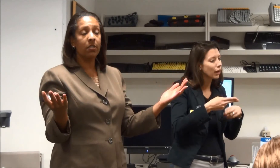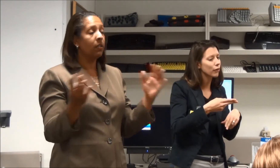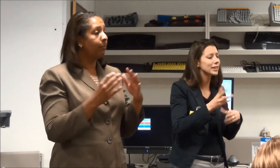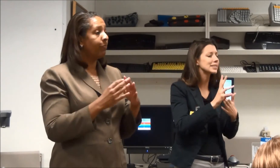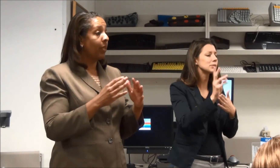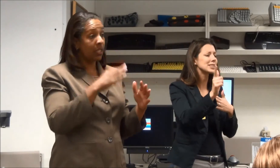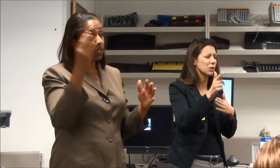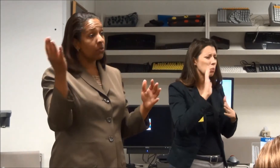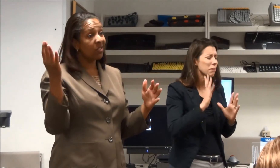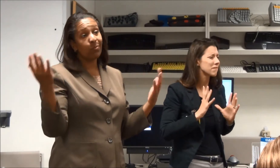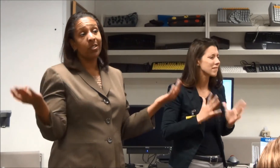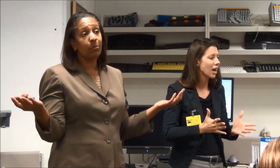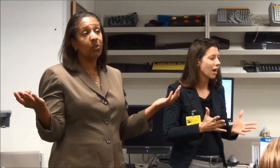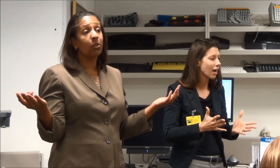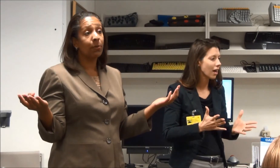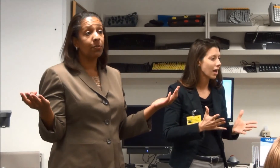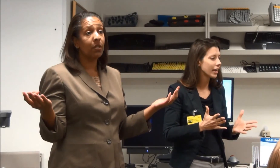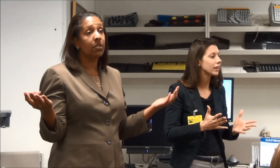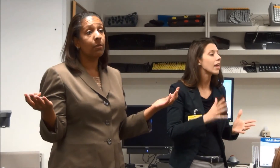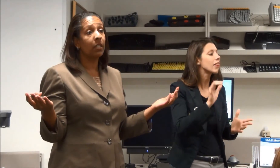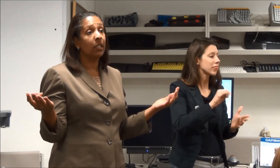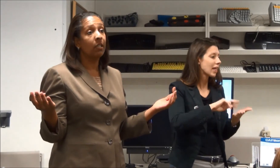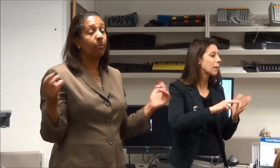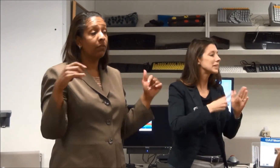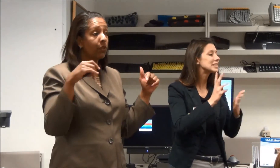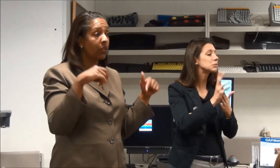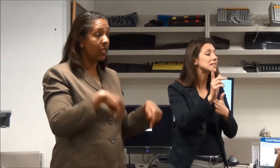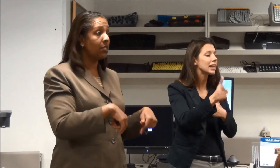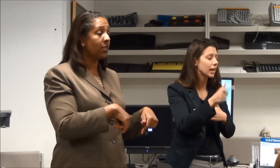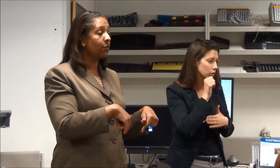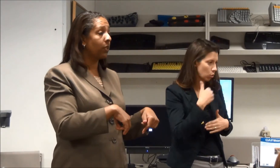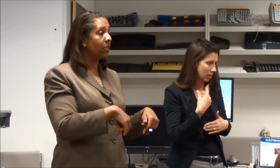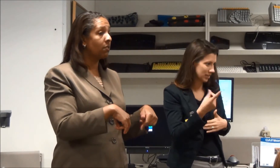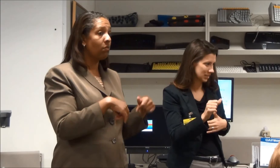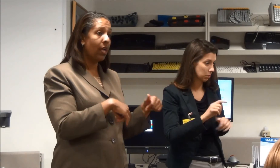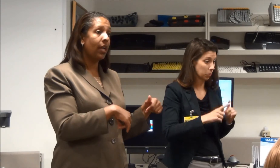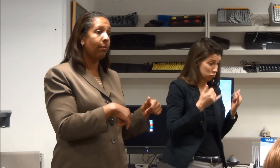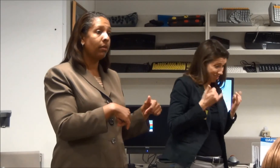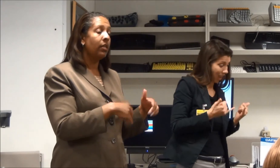At the end of those six weeks I'm no longer a person with the disability, but for these six weeks I am.